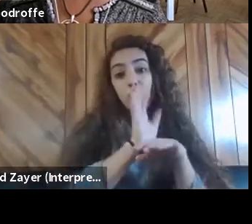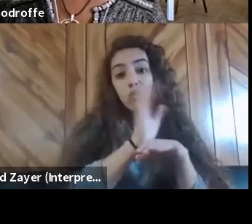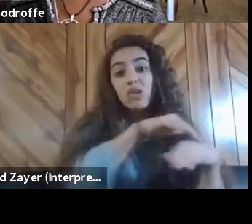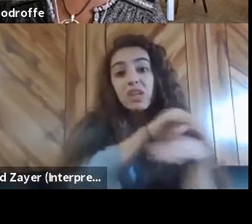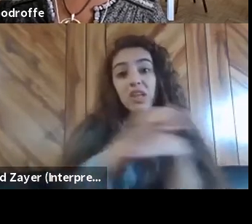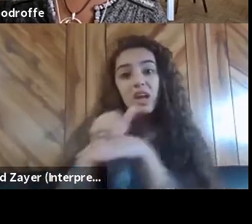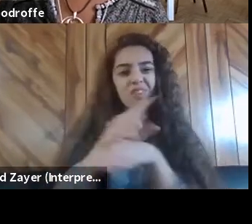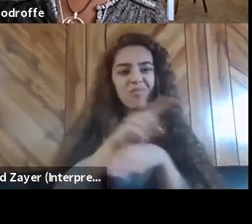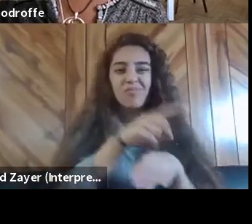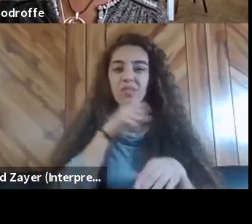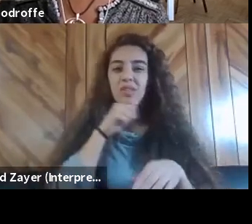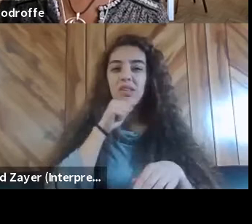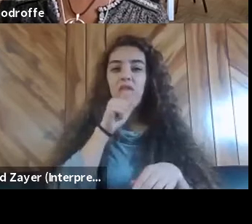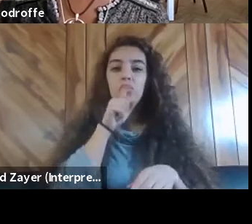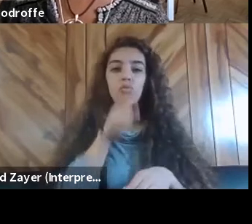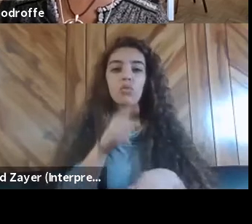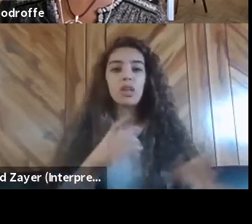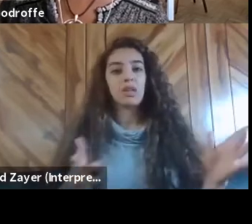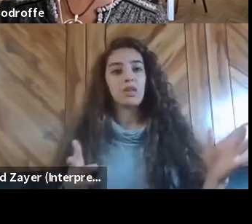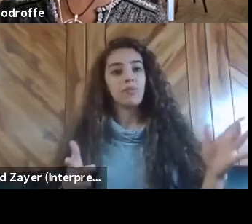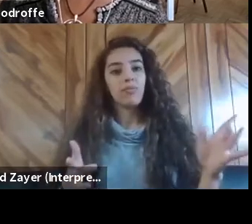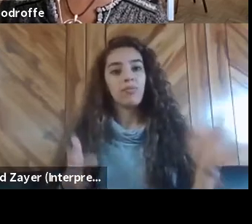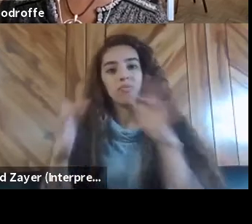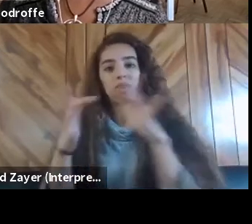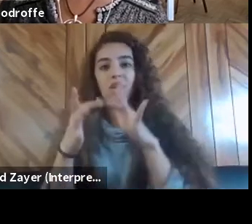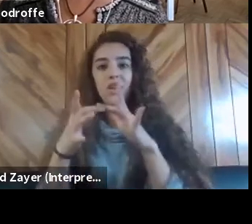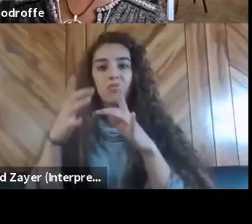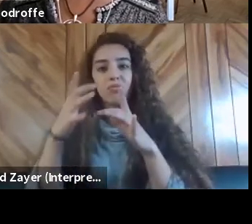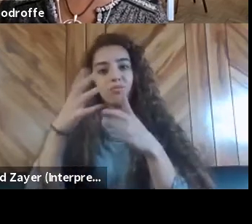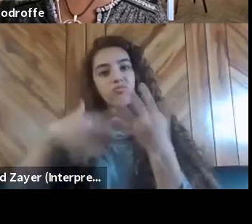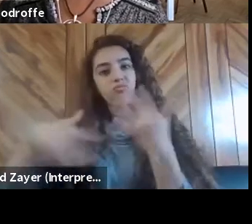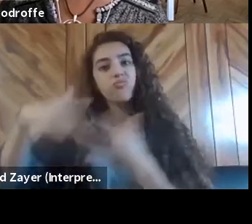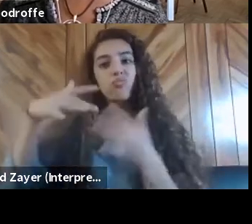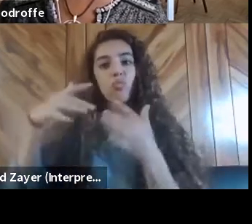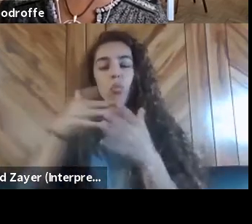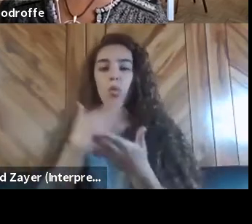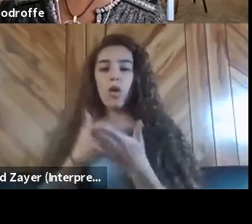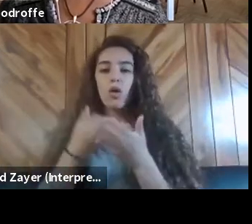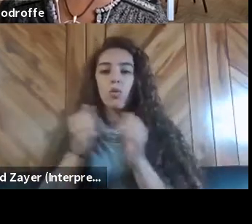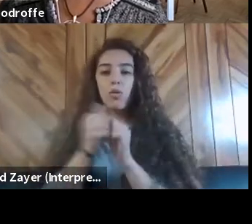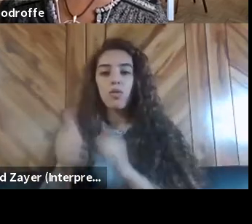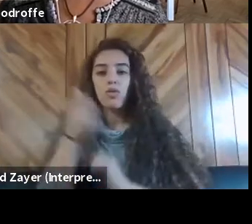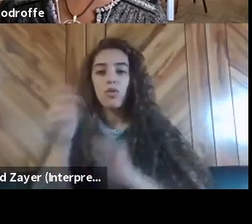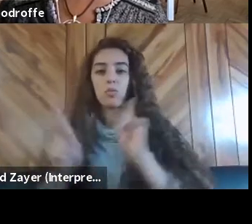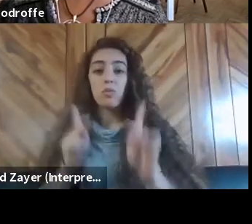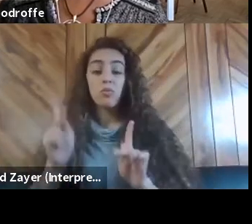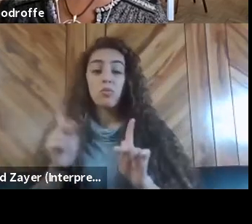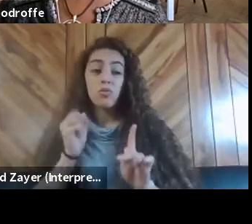for me, she has been a blessing. And I think she's perfect. And I